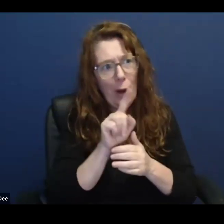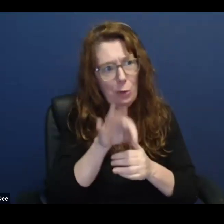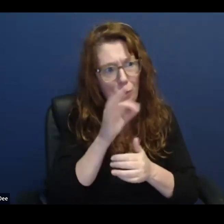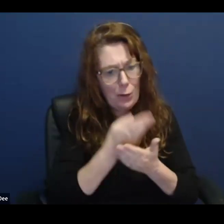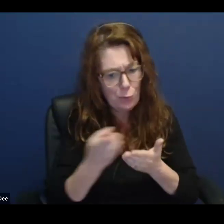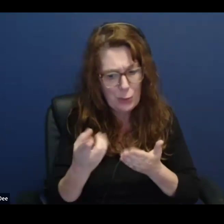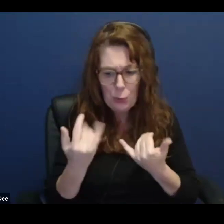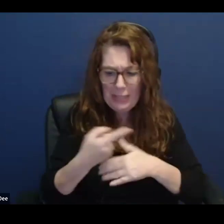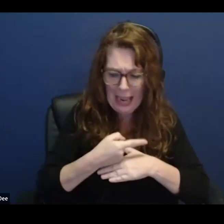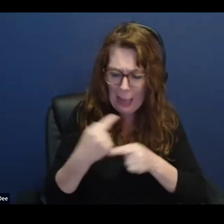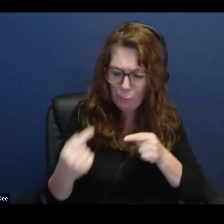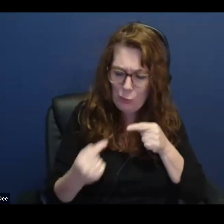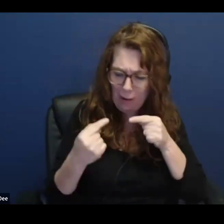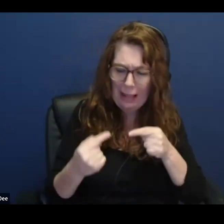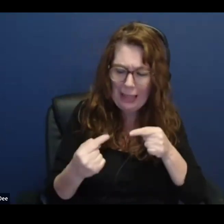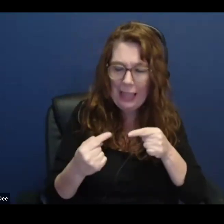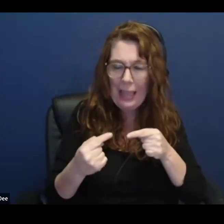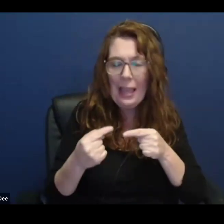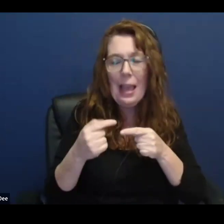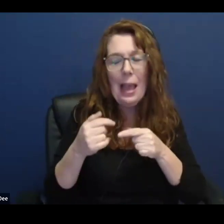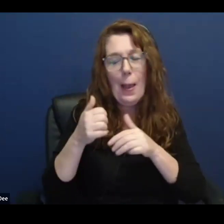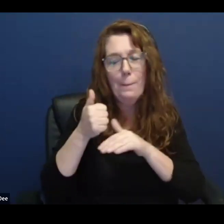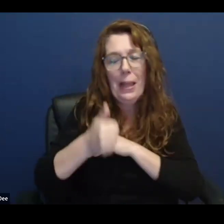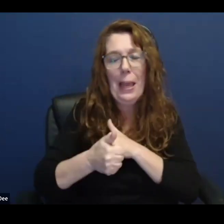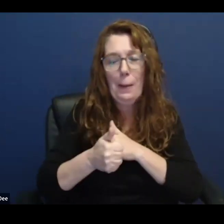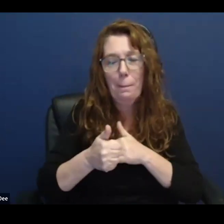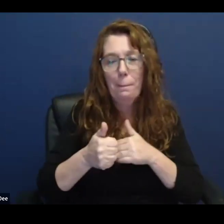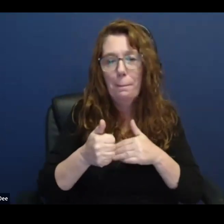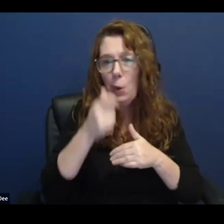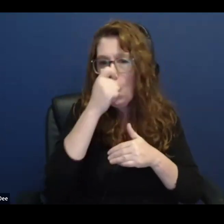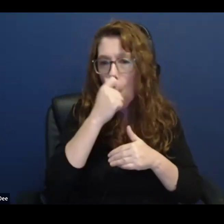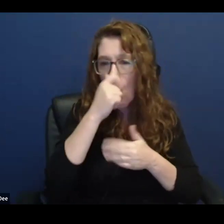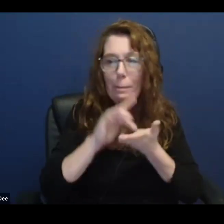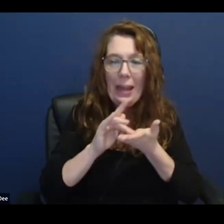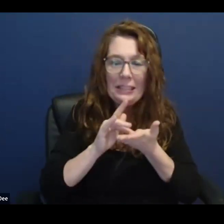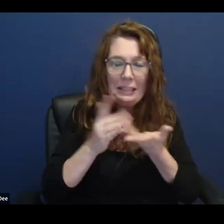a little bit today. I going to blame the cold medicine on that. We have several sources that